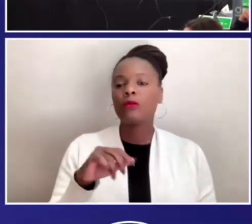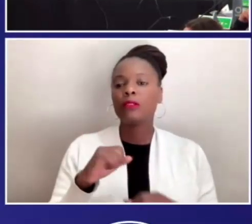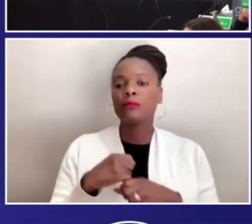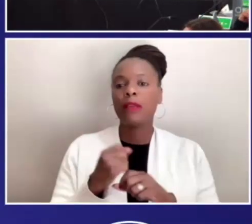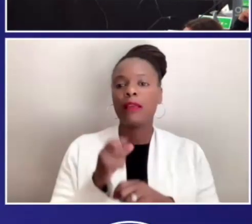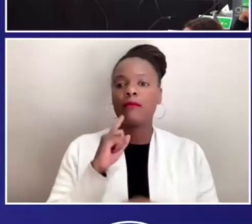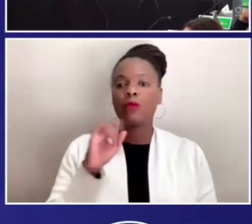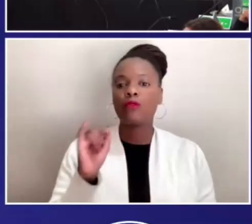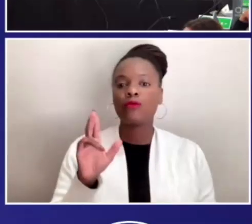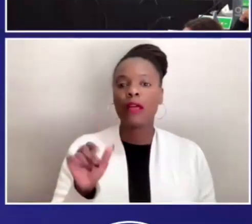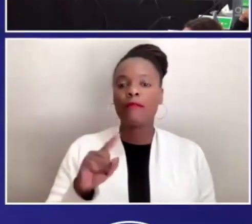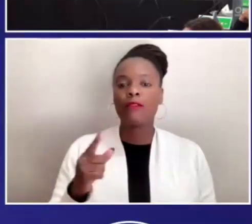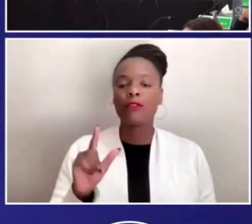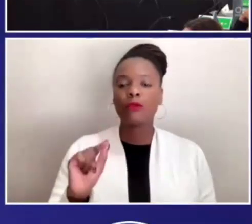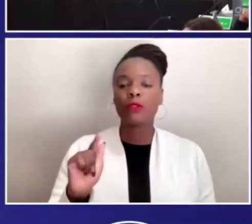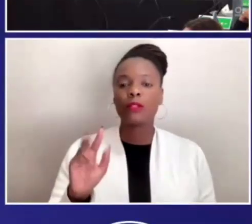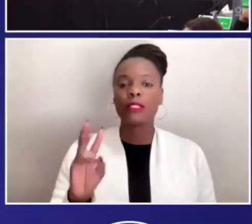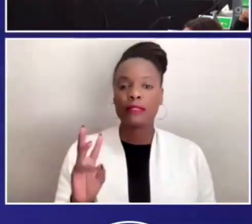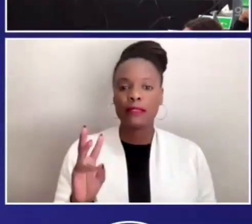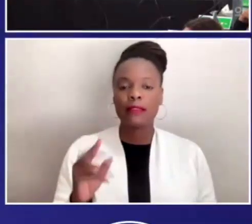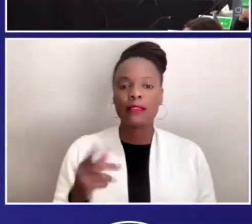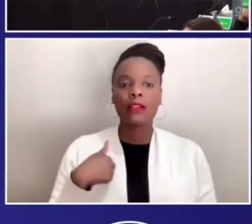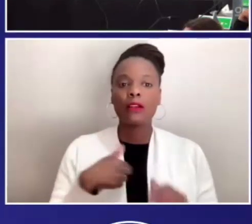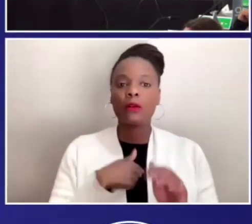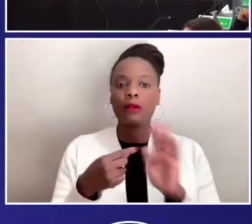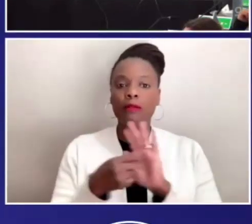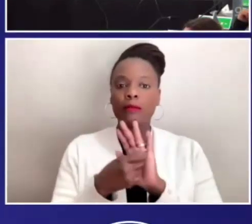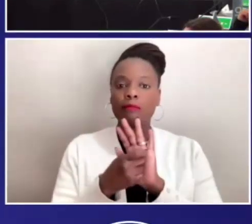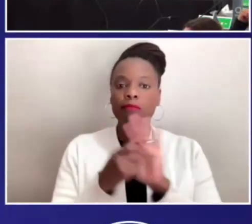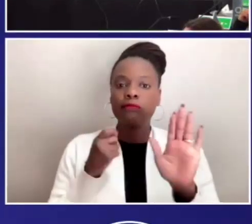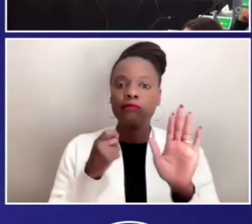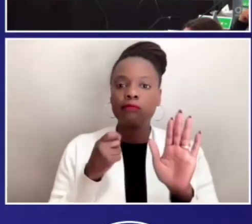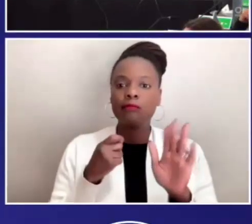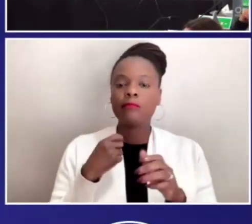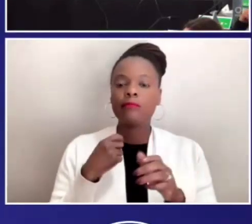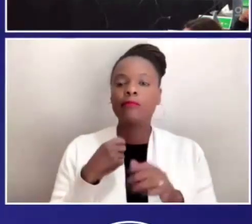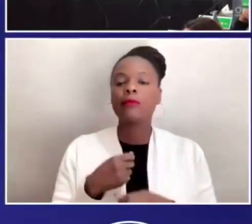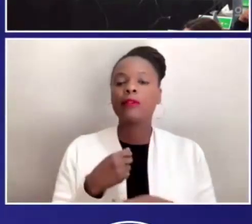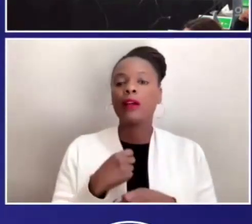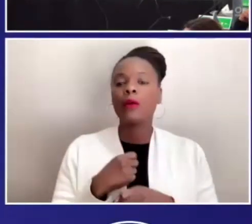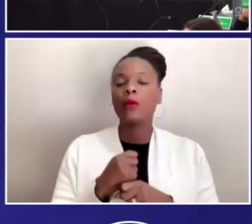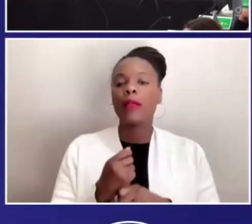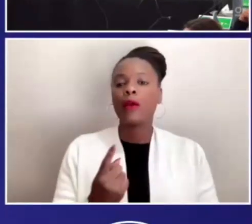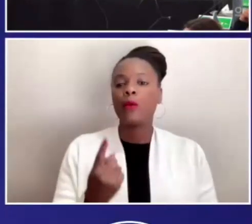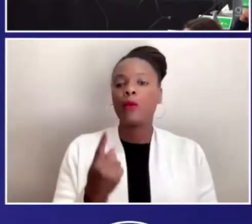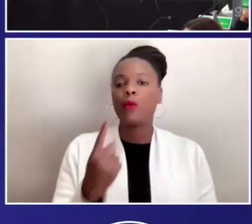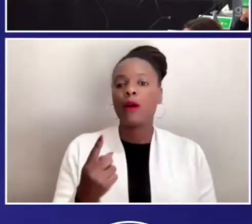We've made one standard repayment. We have removed regardless of when they